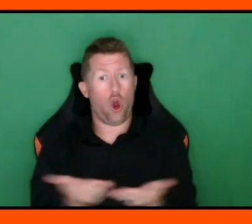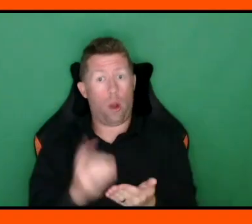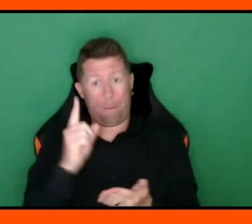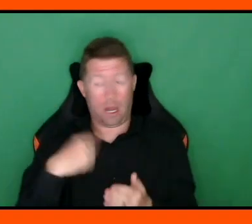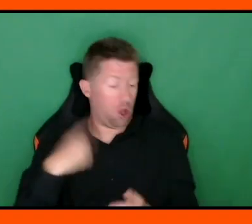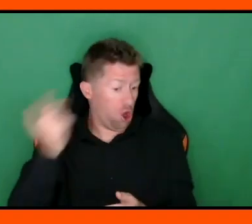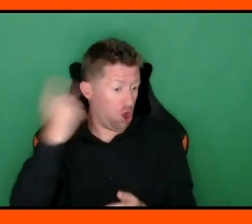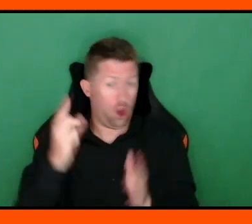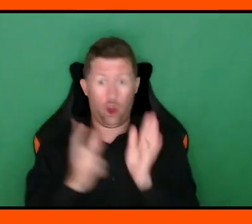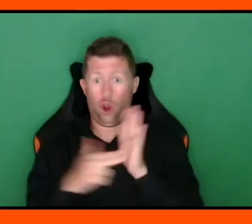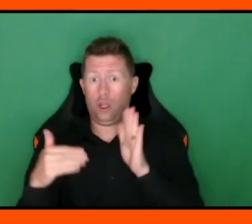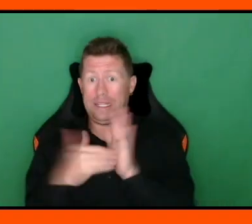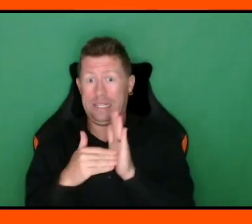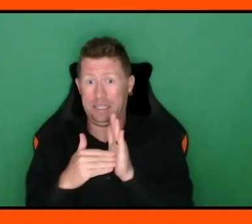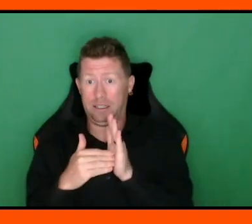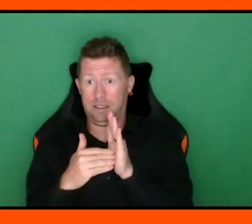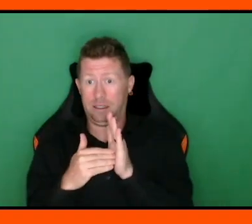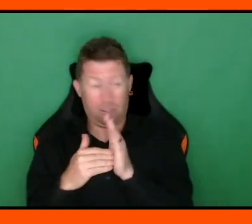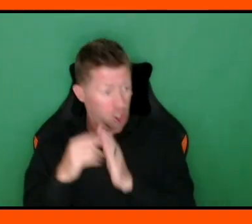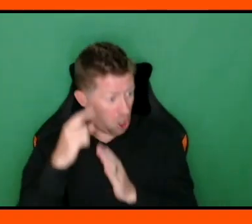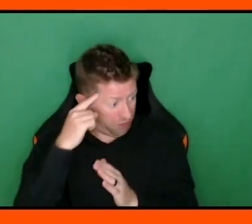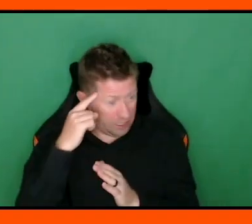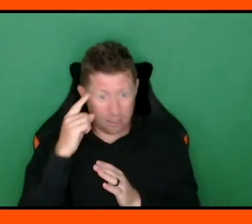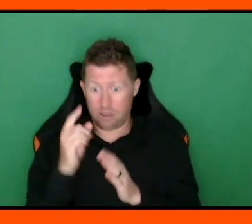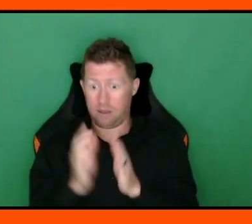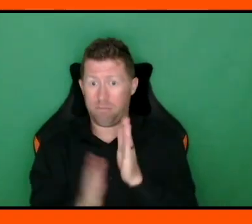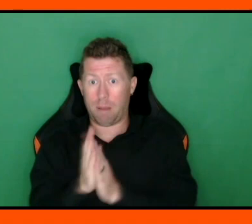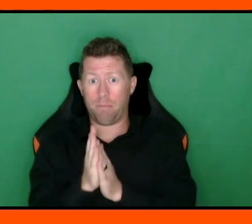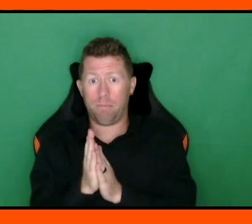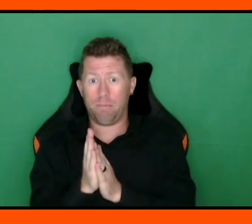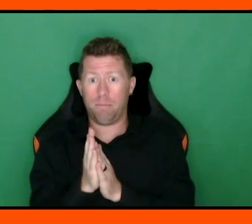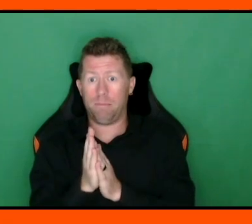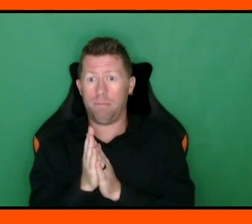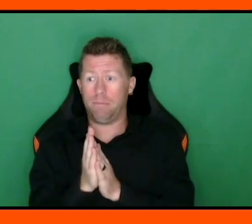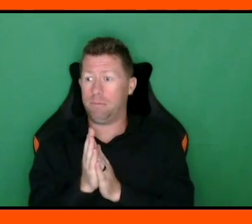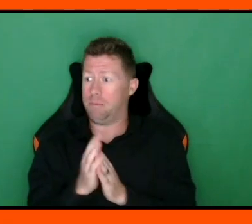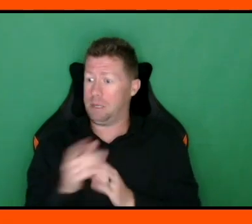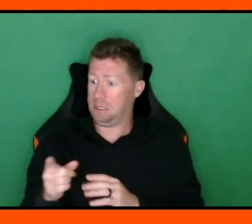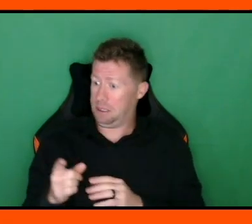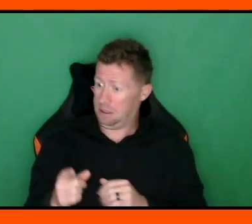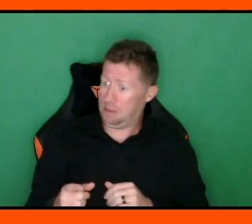which is under way at the moment might have just overtaken us, so that is a consideration with ensuring